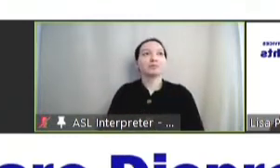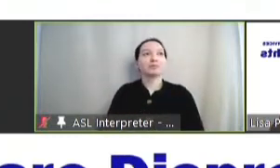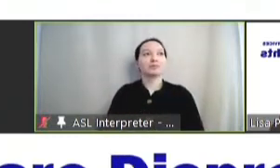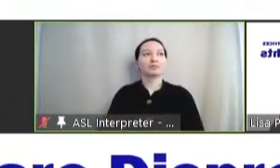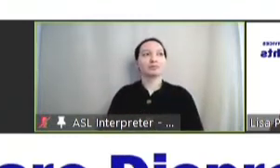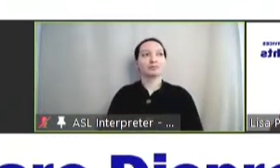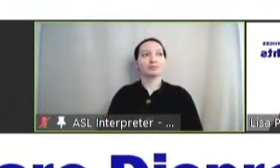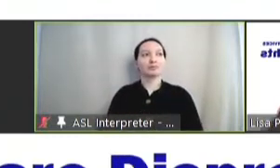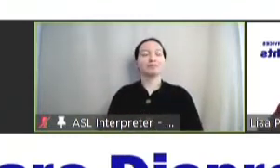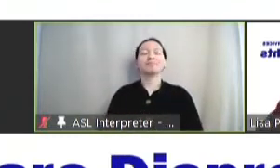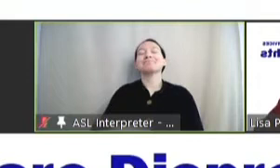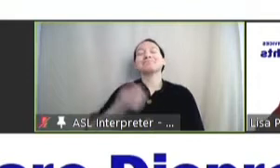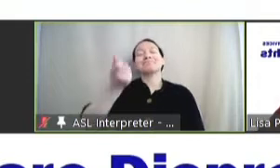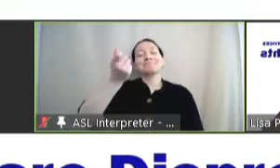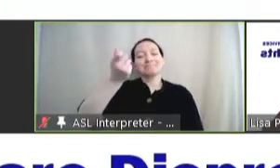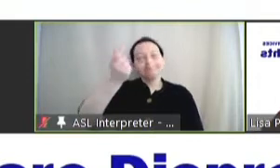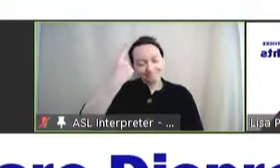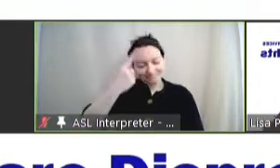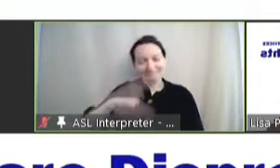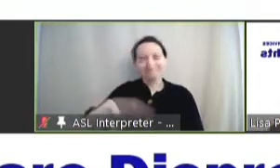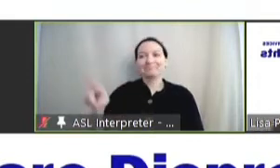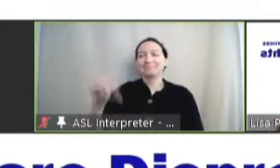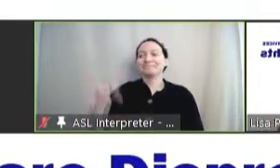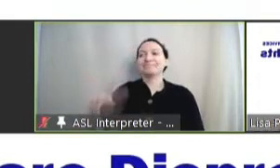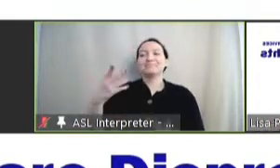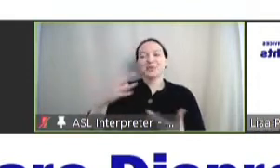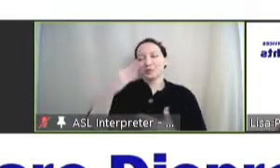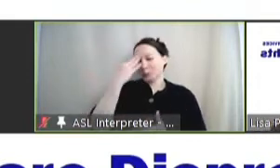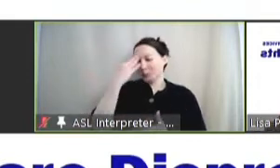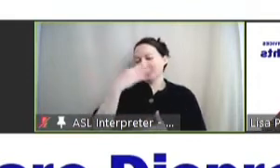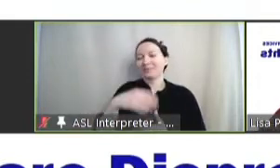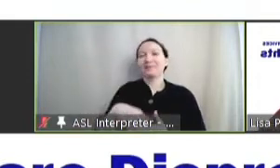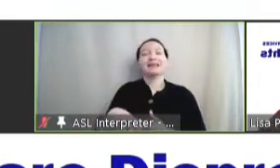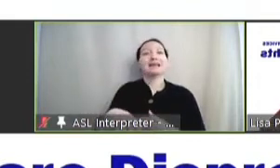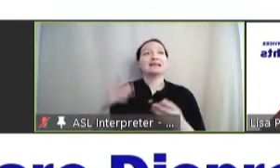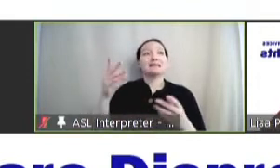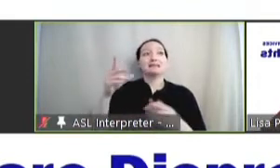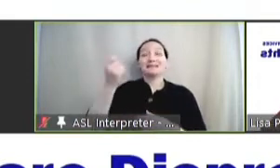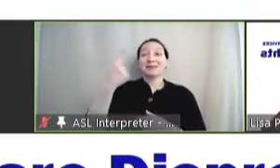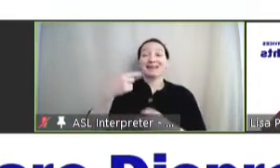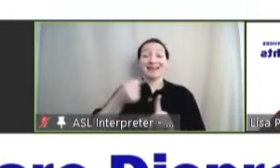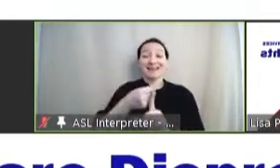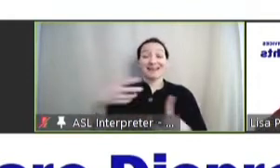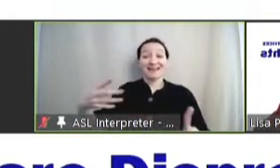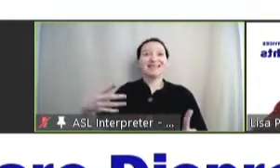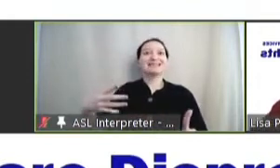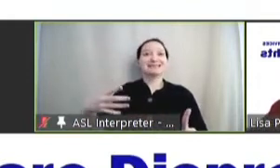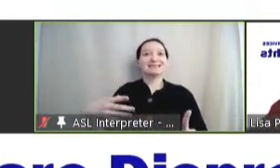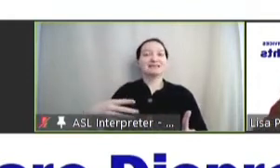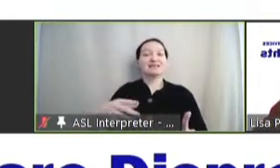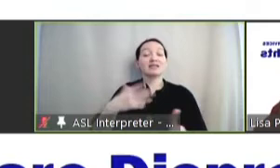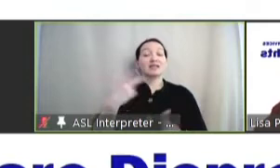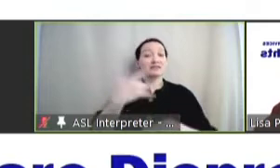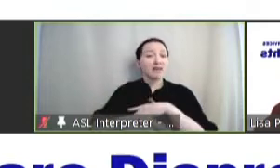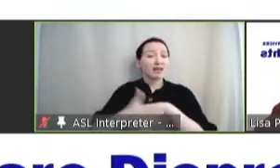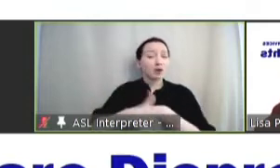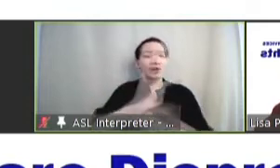Nevertheless, as you all will know, despite the expansion of vaccine availability, and you know,